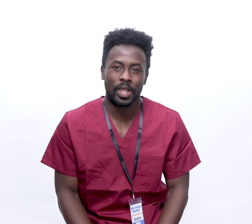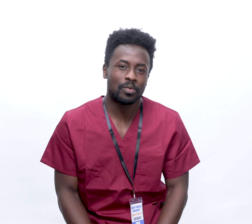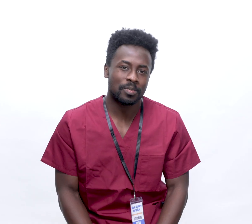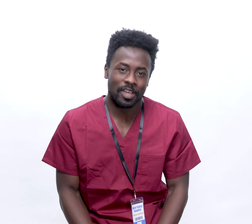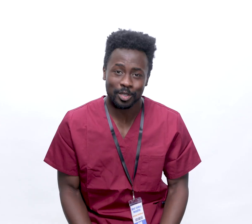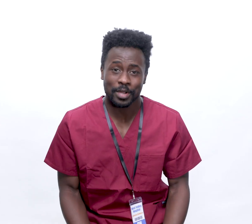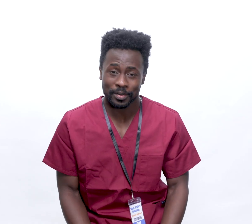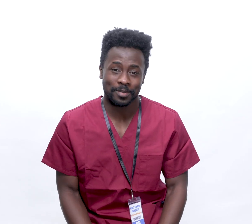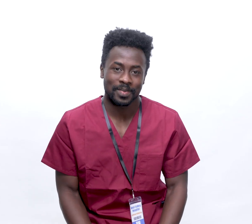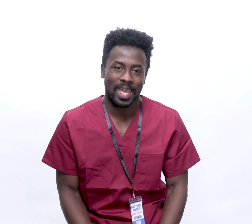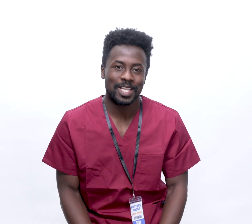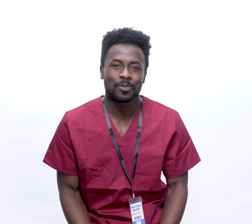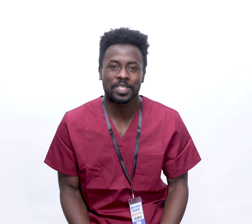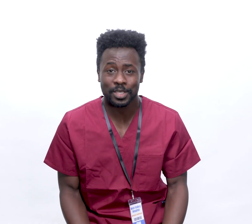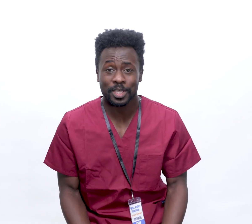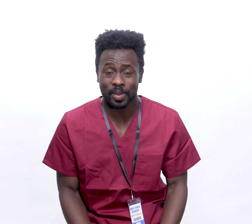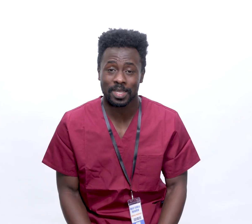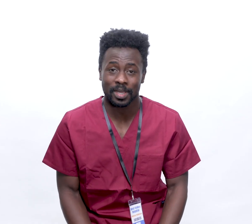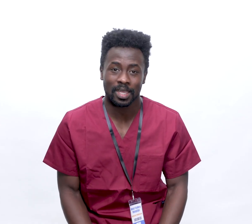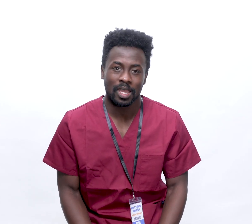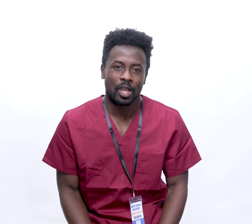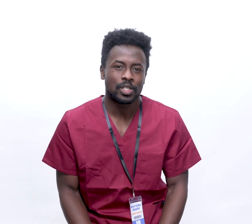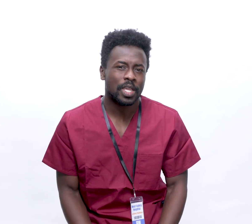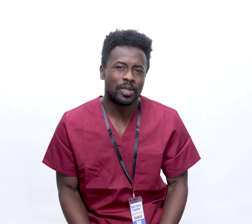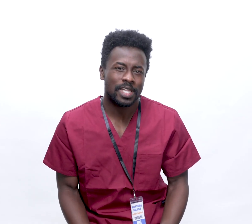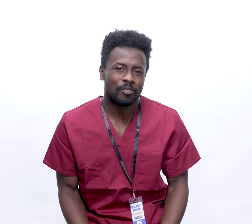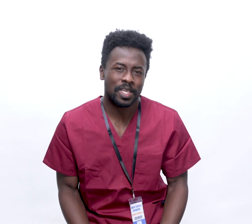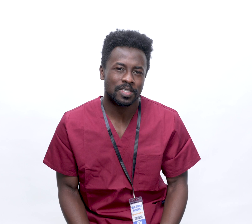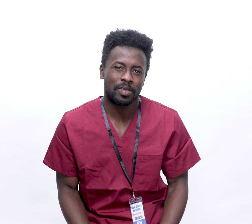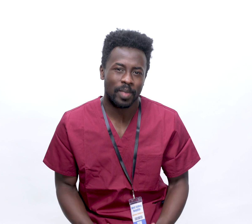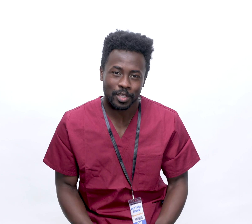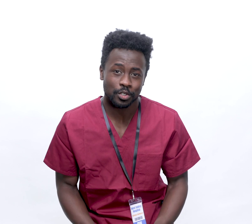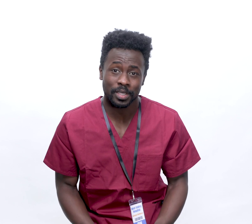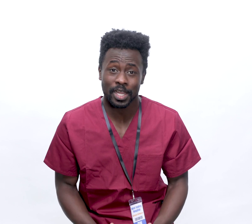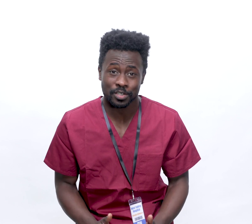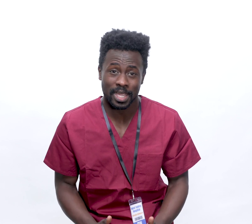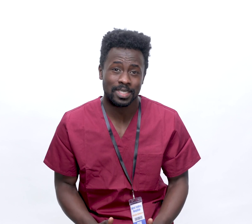Waiting rooms have been crowded, especially with the pandemic. Talking with deaf patients and making sure they understand